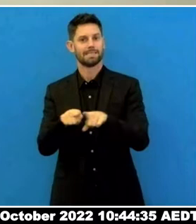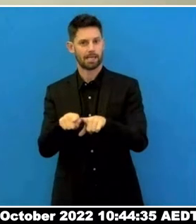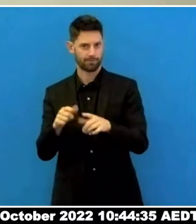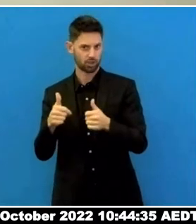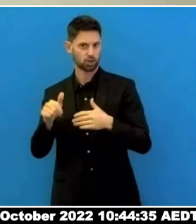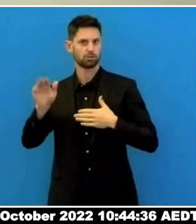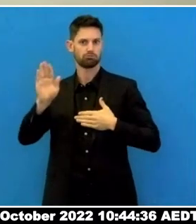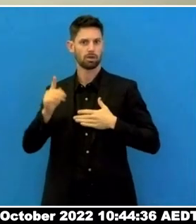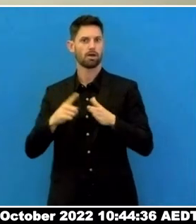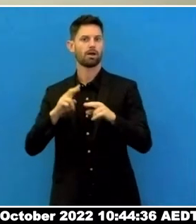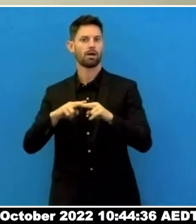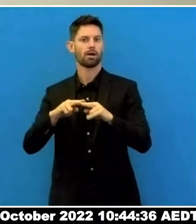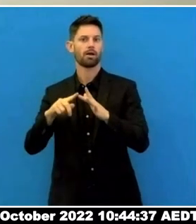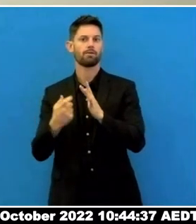Commissioners, you have a written statement.